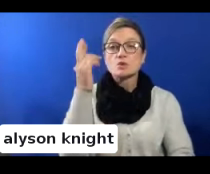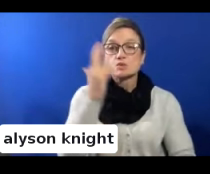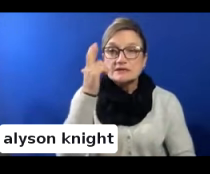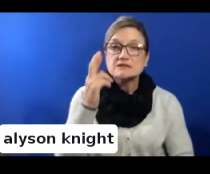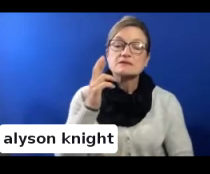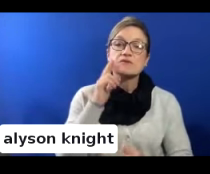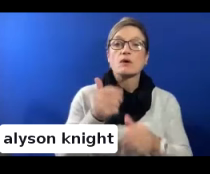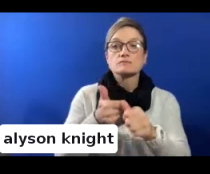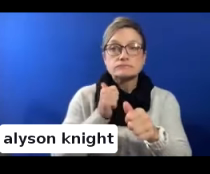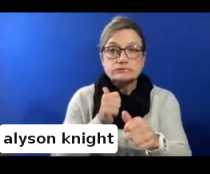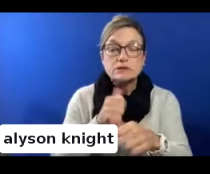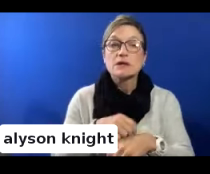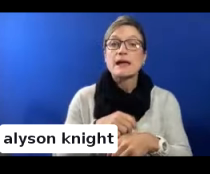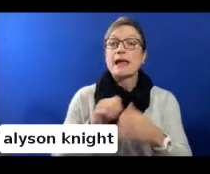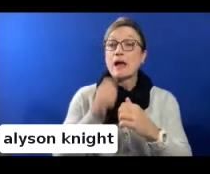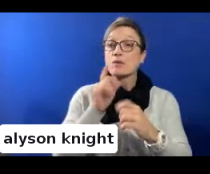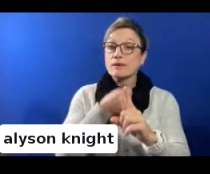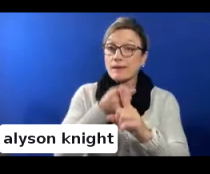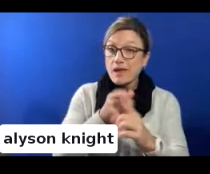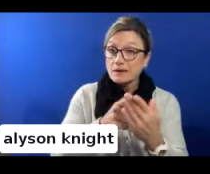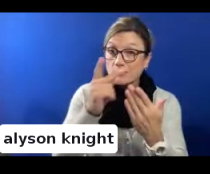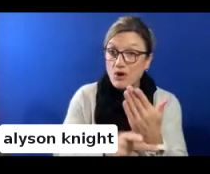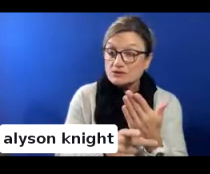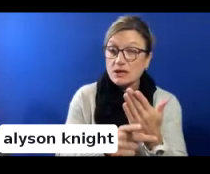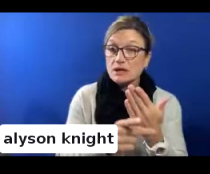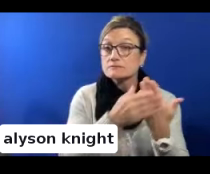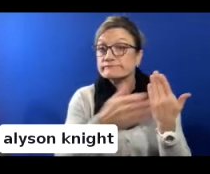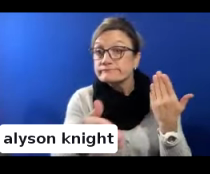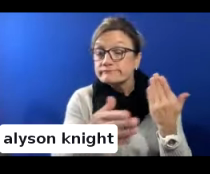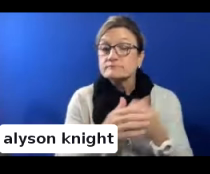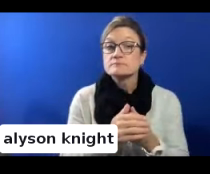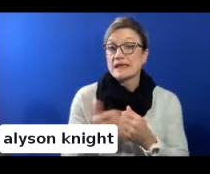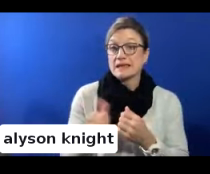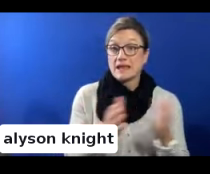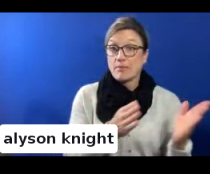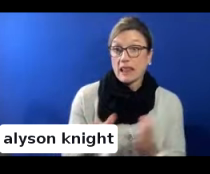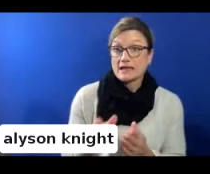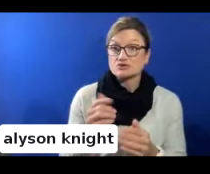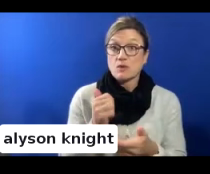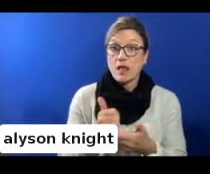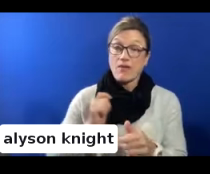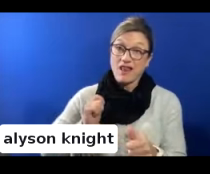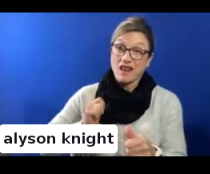the impact on the project, and any plans you have to compensate for the timeline difference.